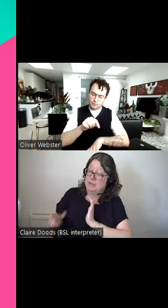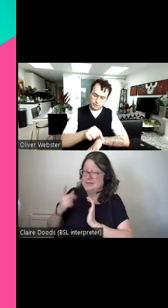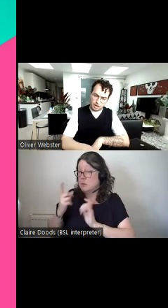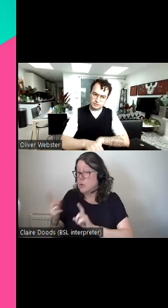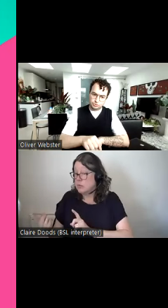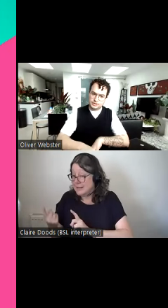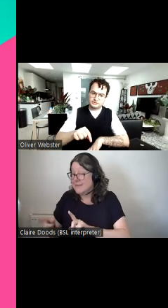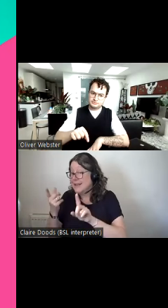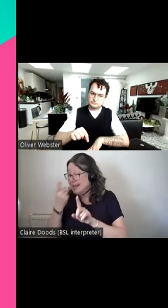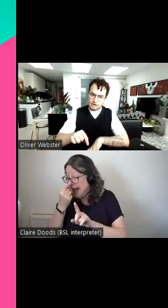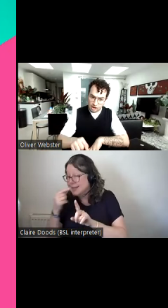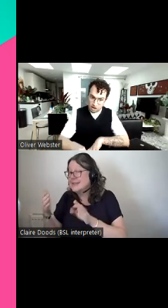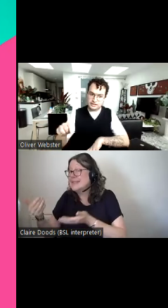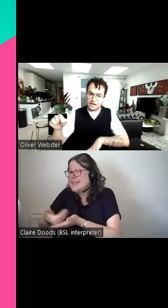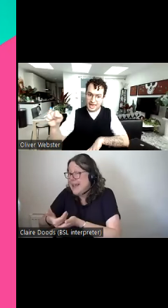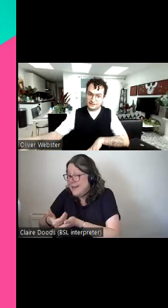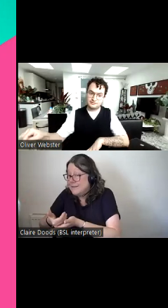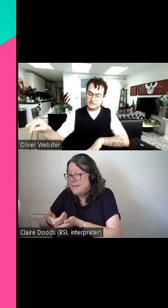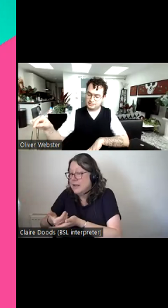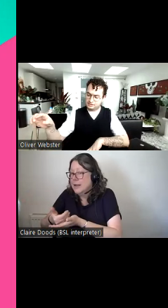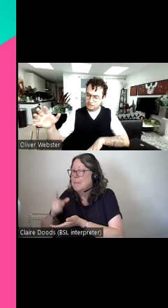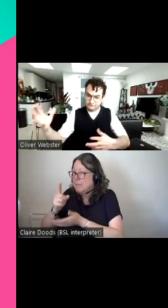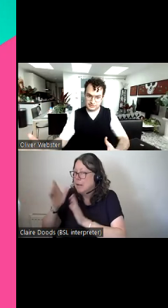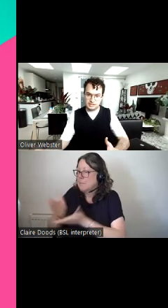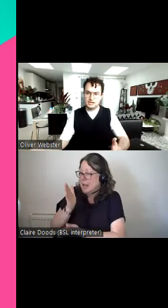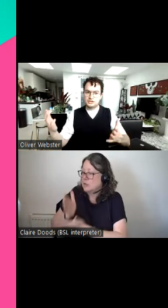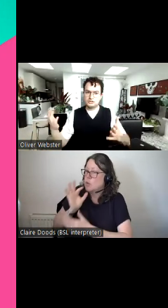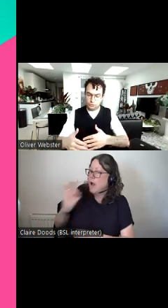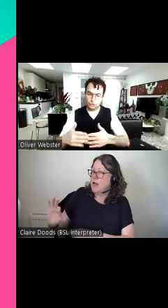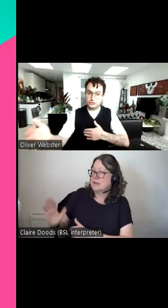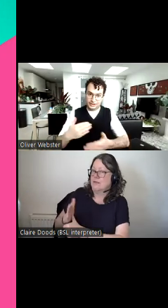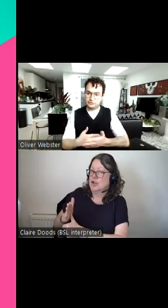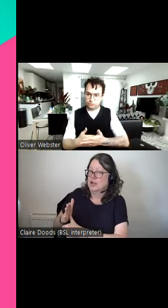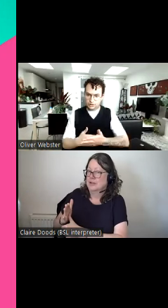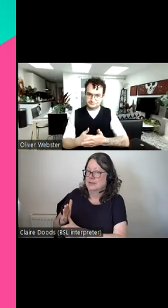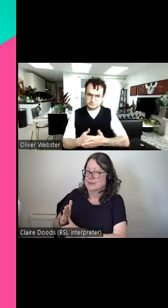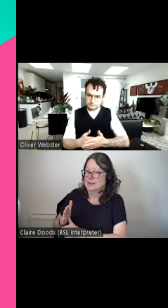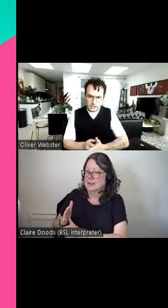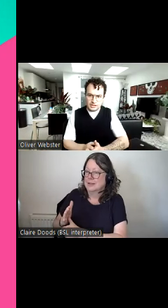I would always ask ahead of the event for the transcript.